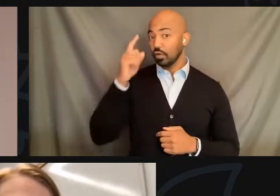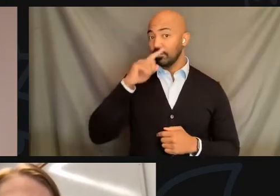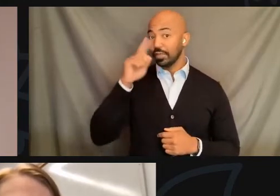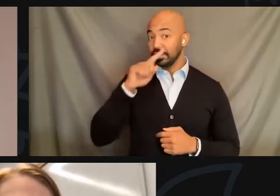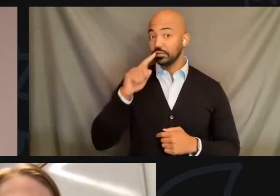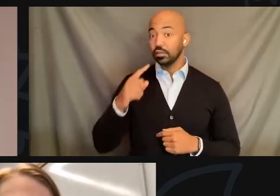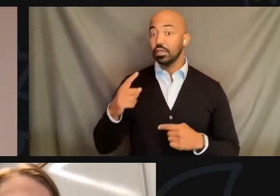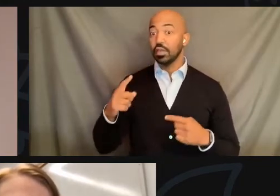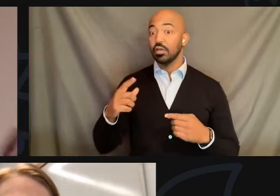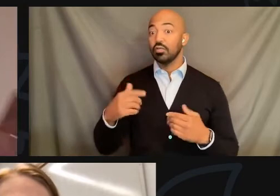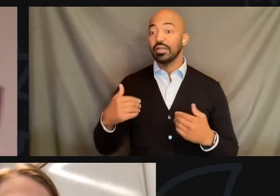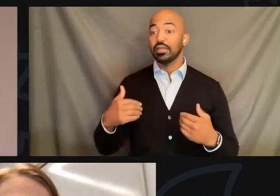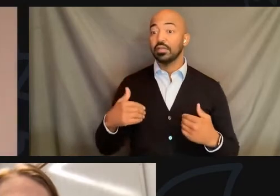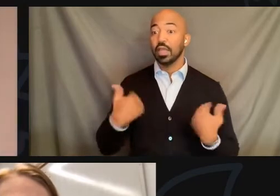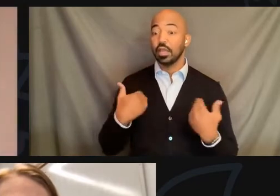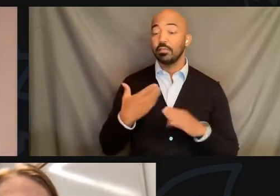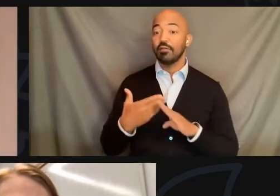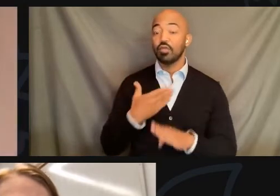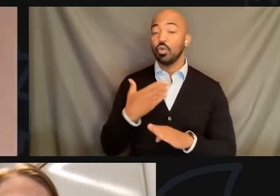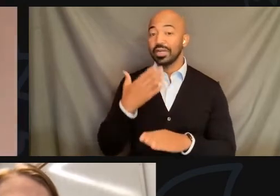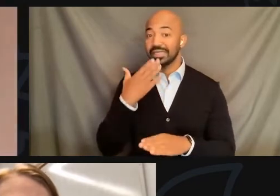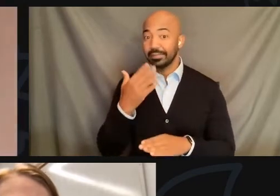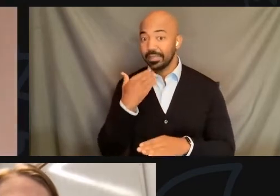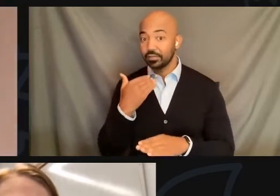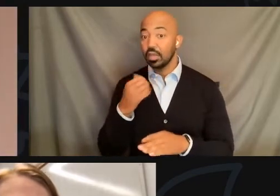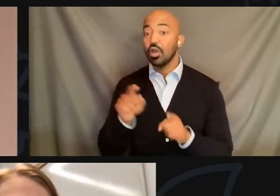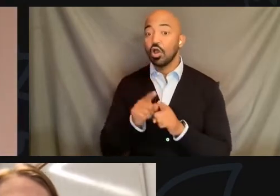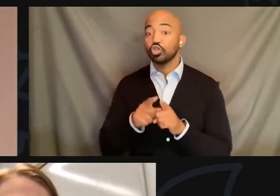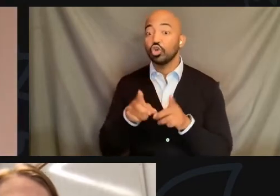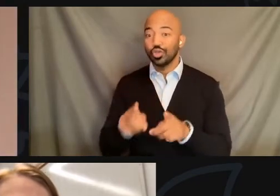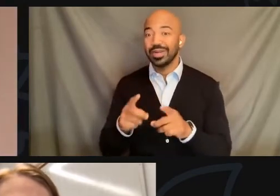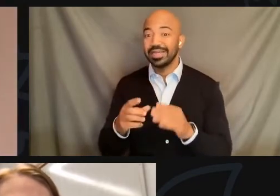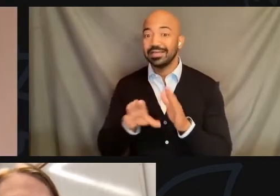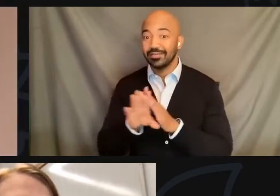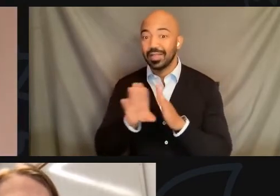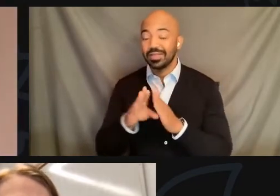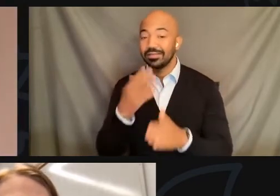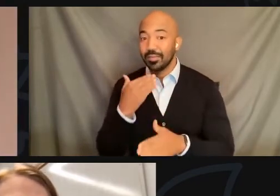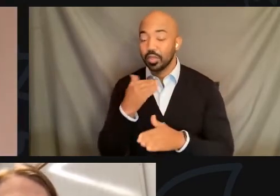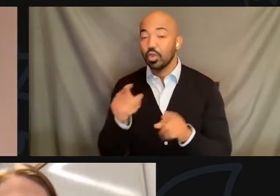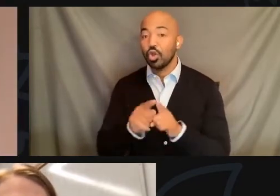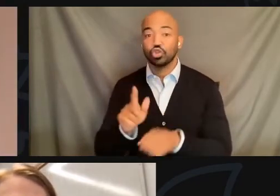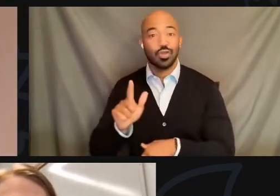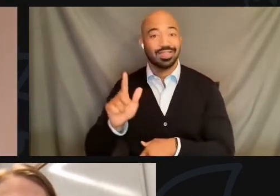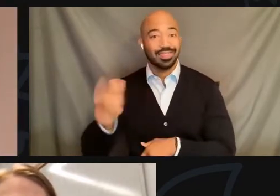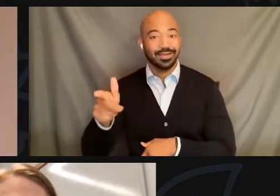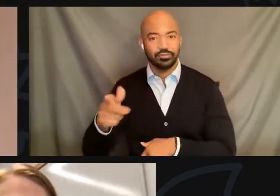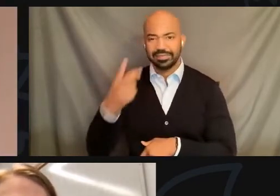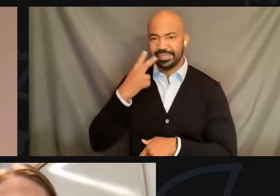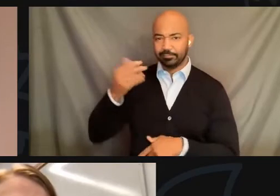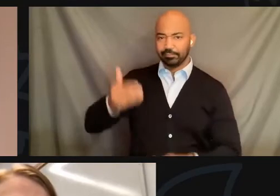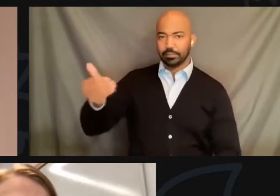development of diabetes when the mice are developing diabetes, and also late at a later time point. And it seems like it goes